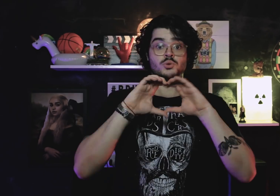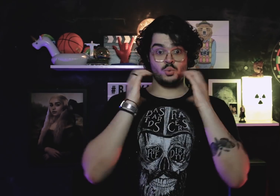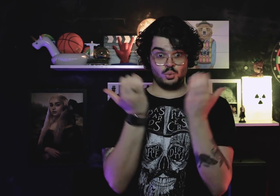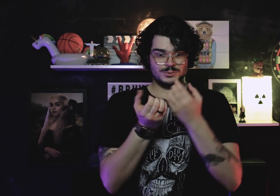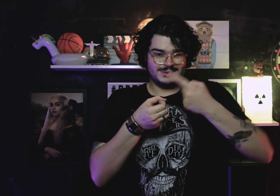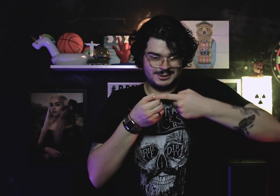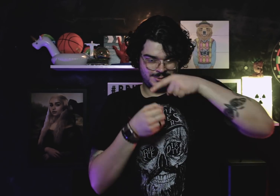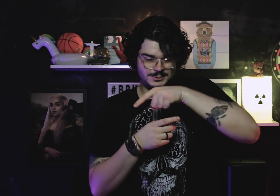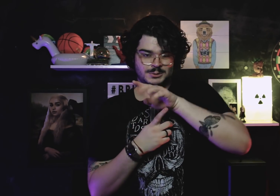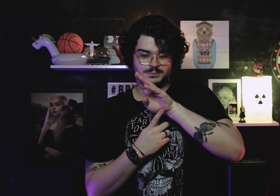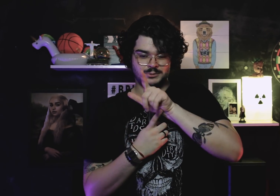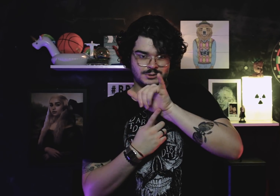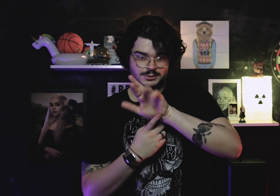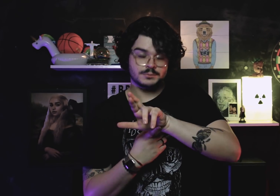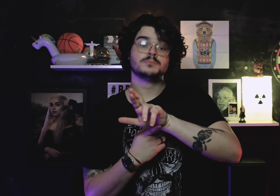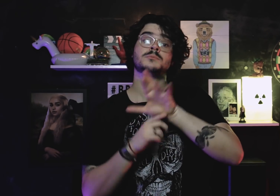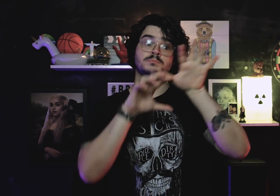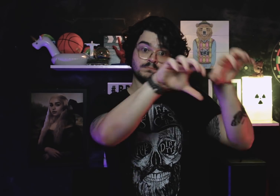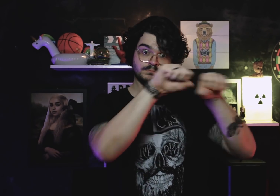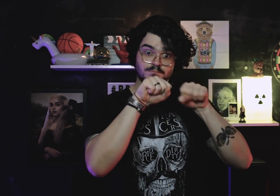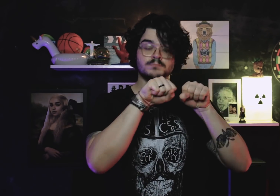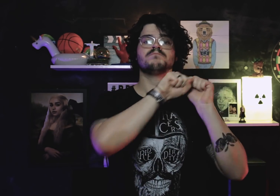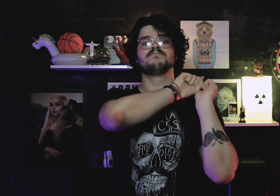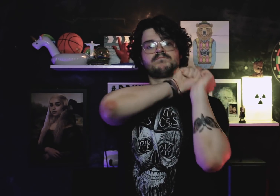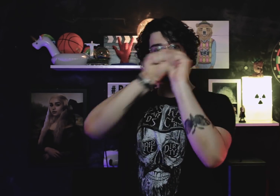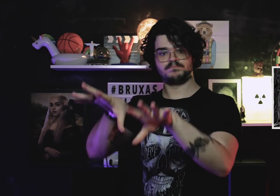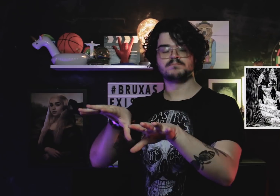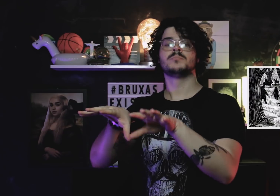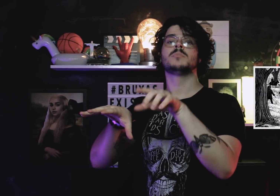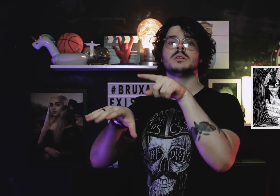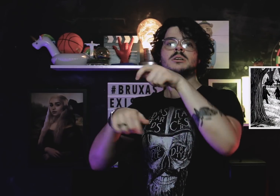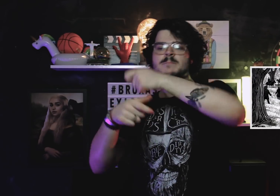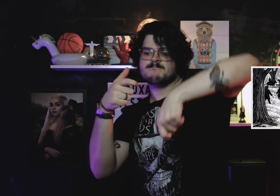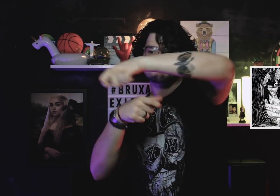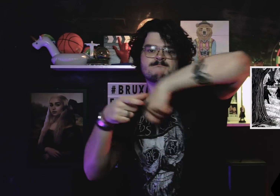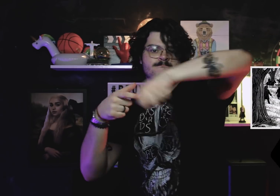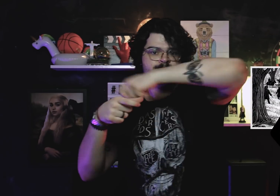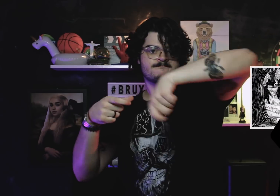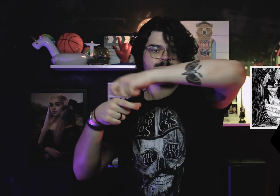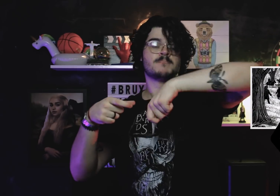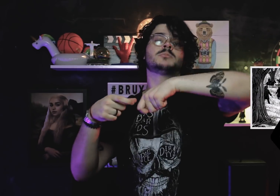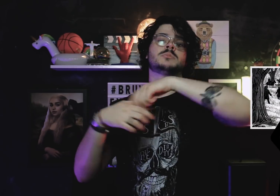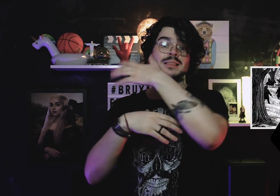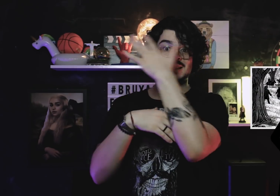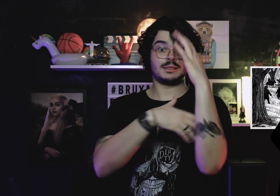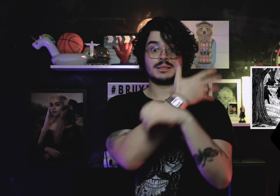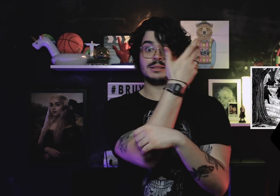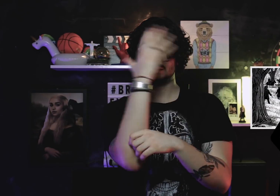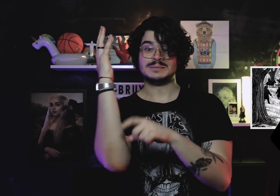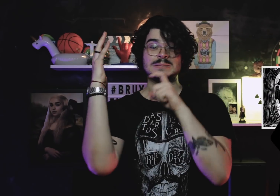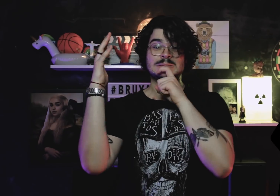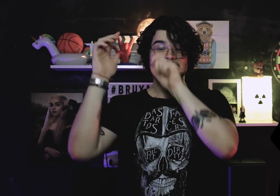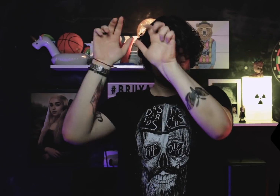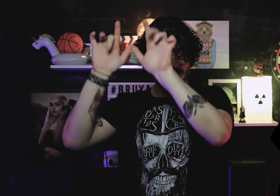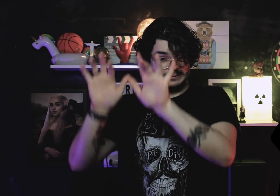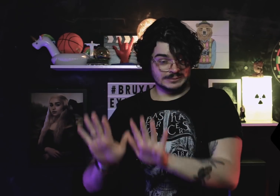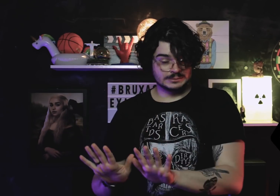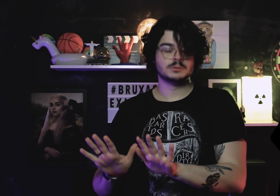The residents left her in the middle of the forest and